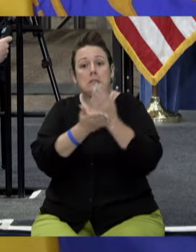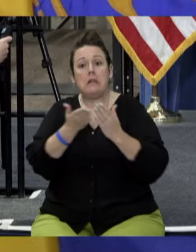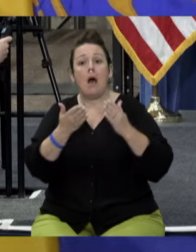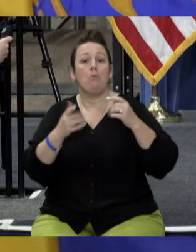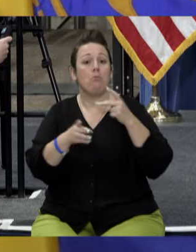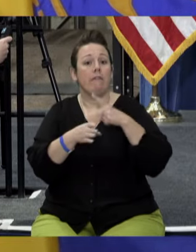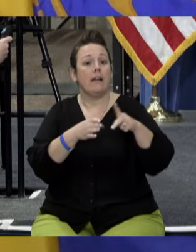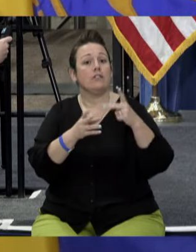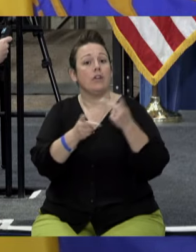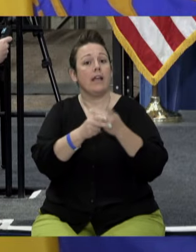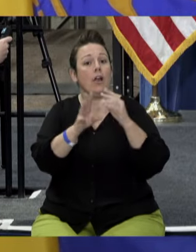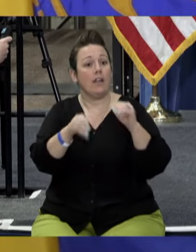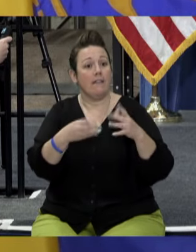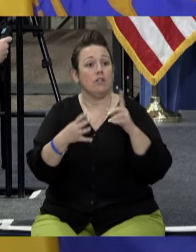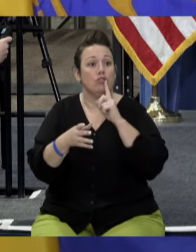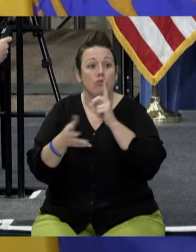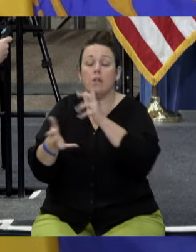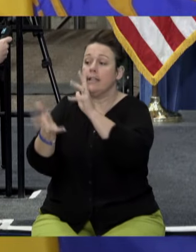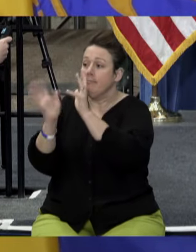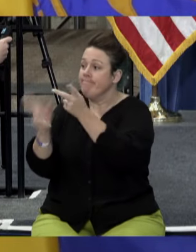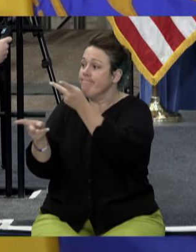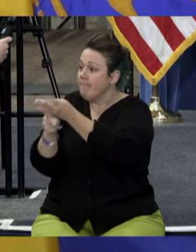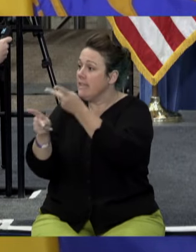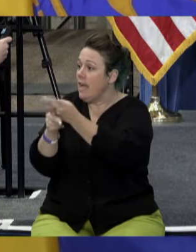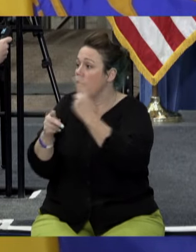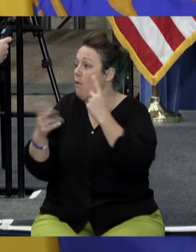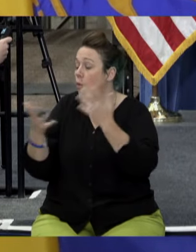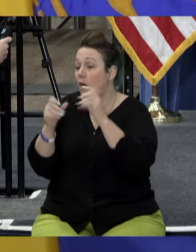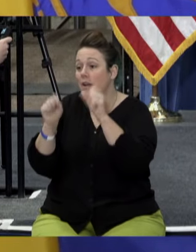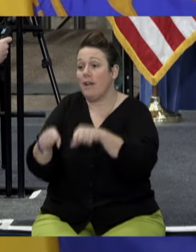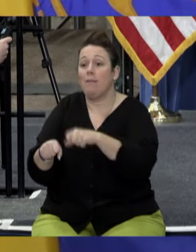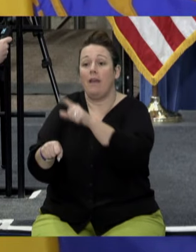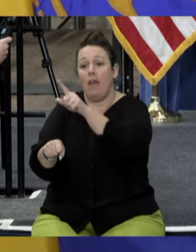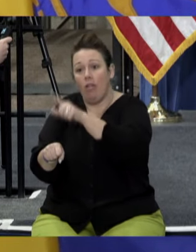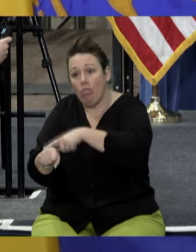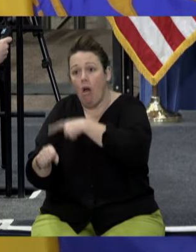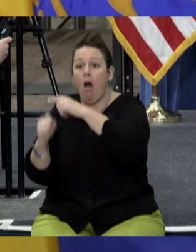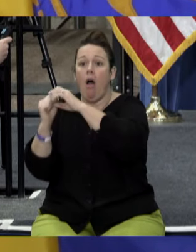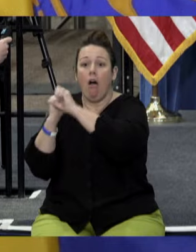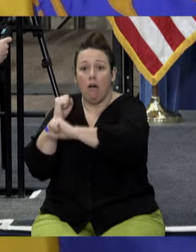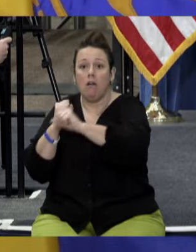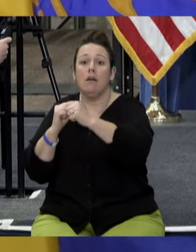really care for what can be a very long and very painful journey. And it's no different whether